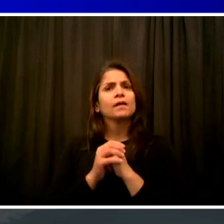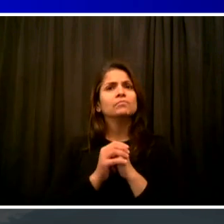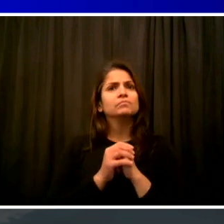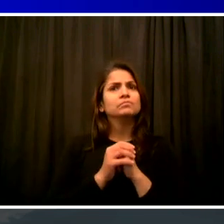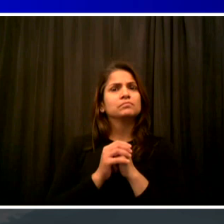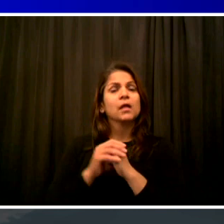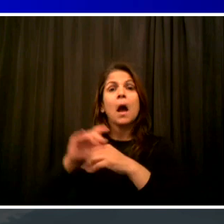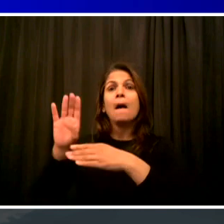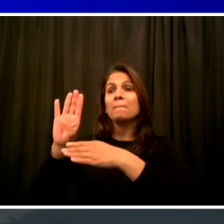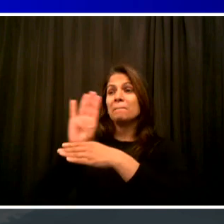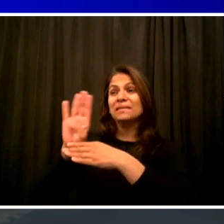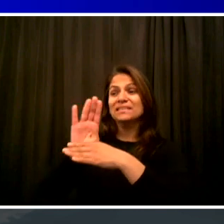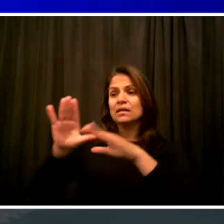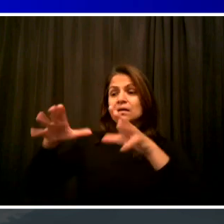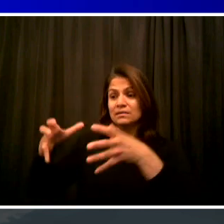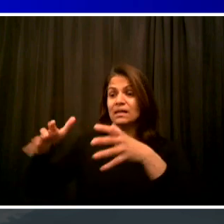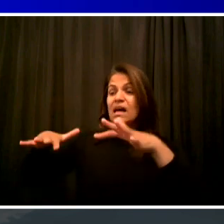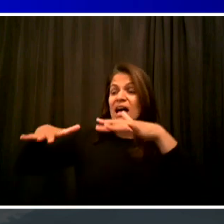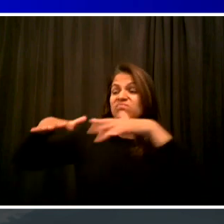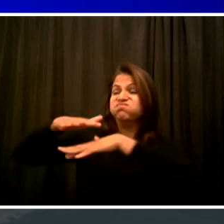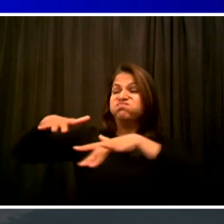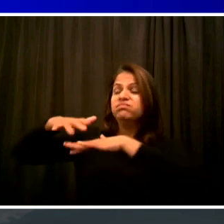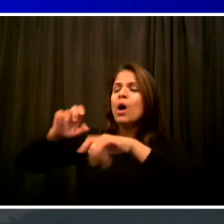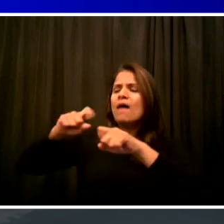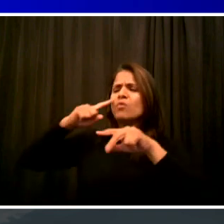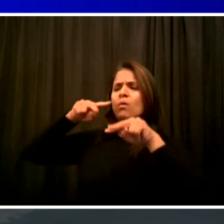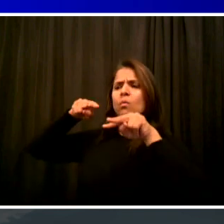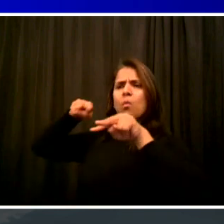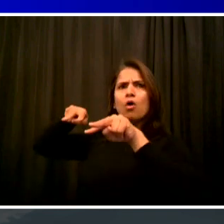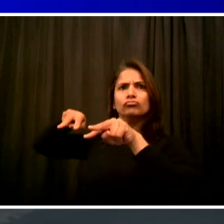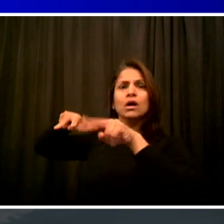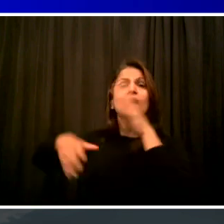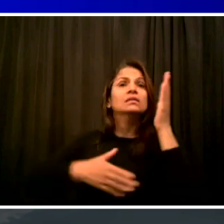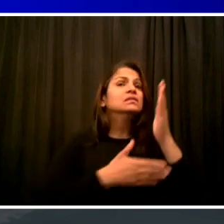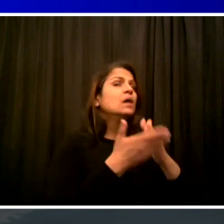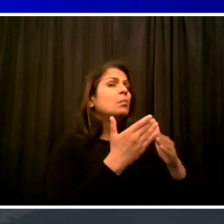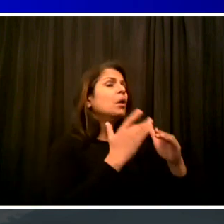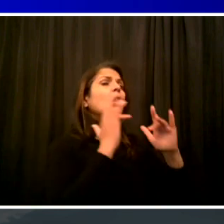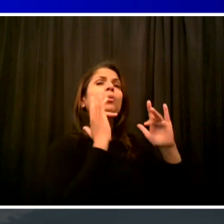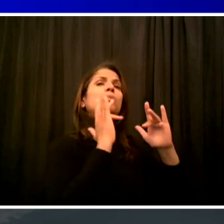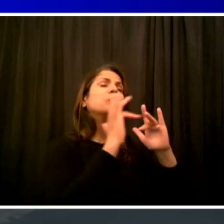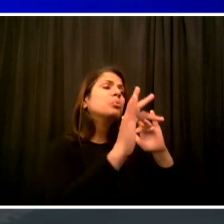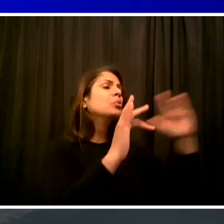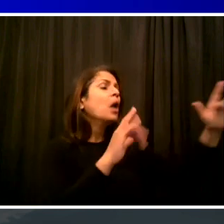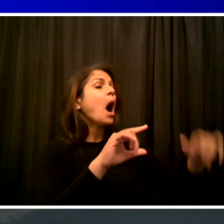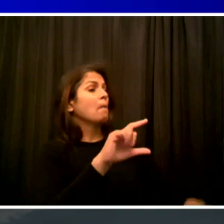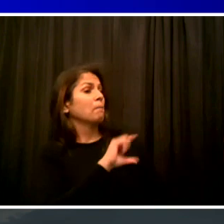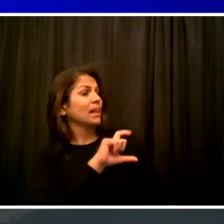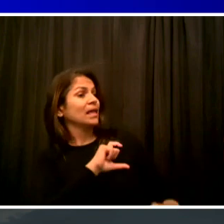STREETS MANAGED BY LOCAL PARTNERS LIKE BUSINESS IMPROVEMENT DISTRICTS.